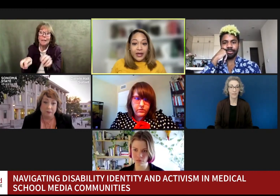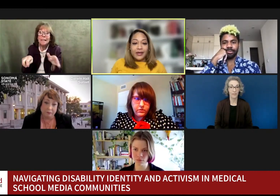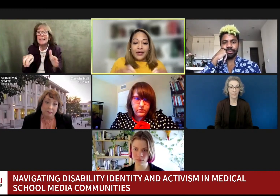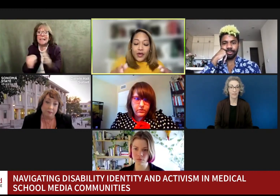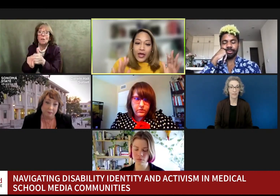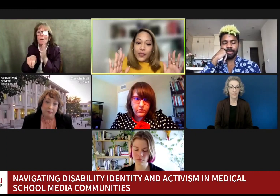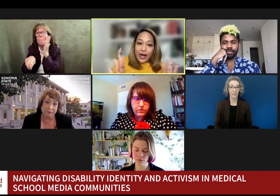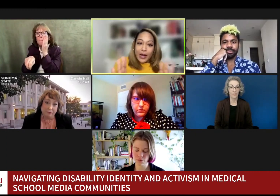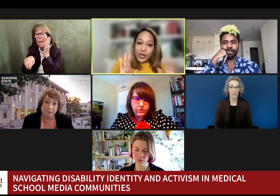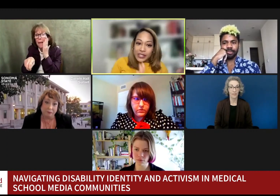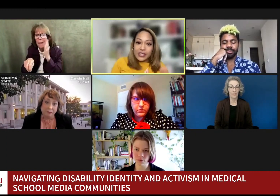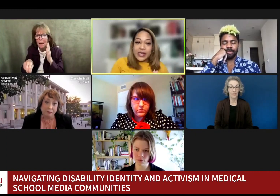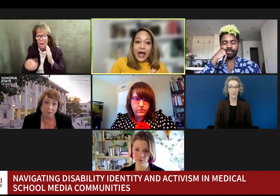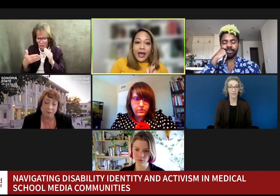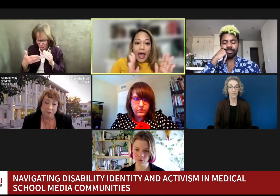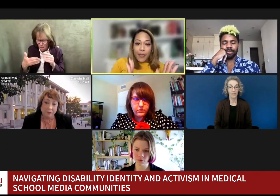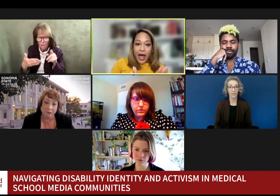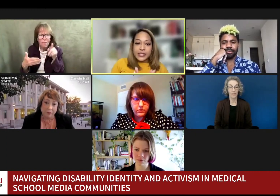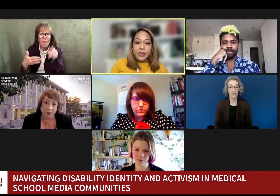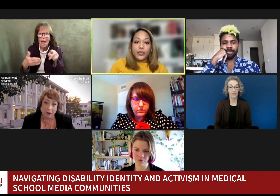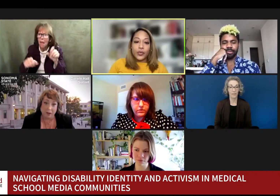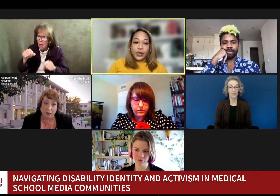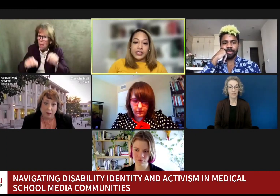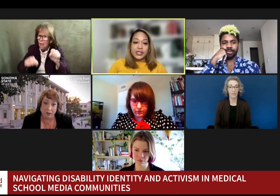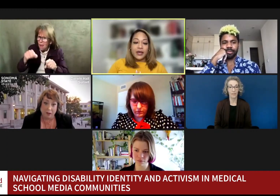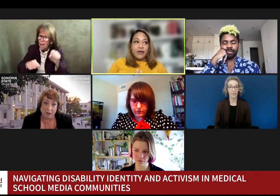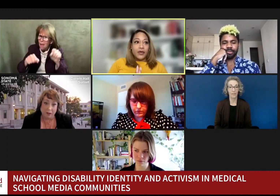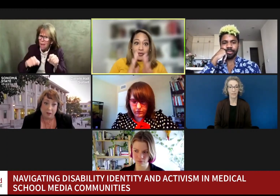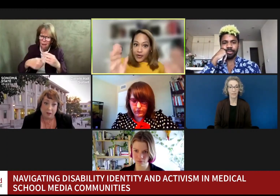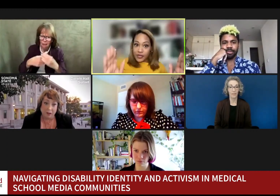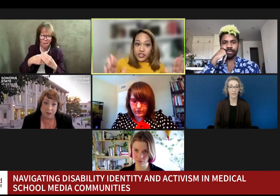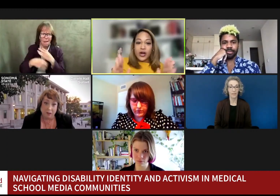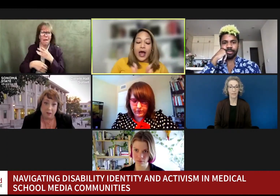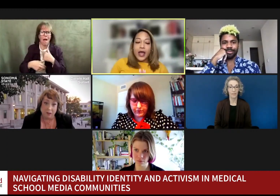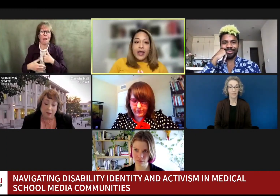Okay, well, I put it to the side, I passed my boards on the first try.